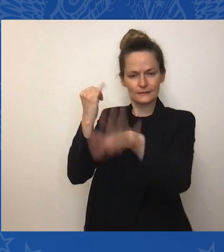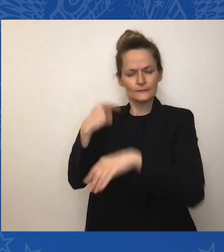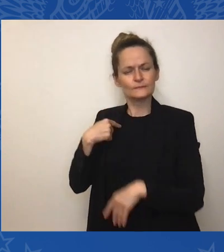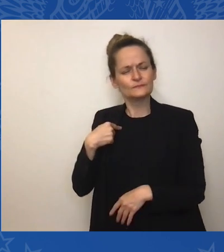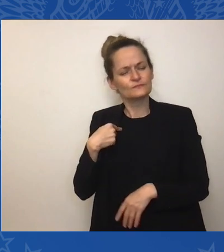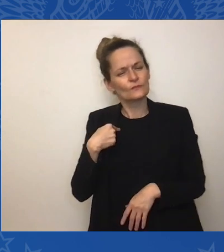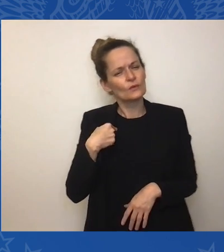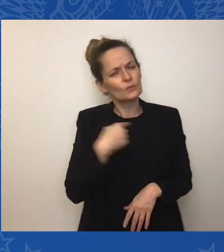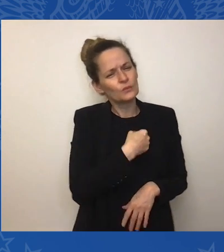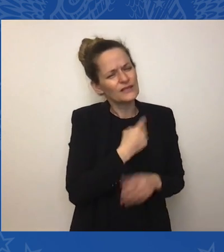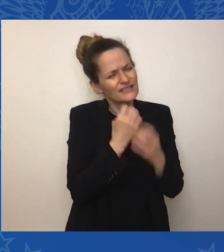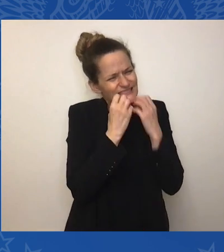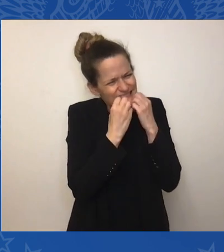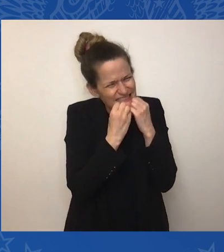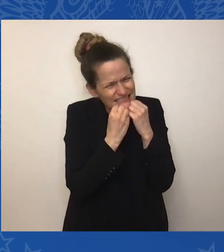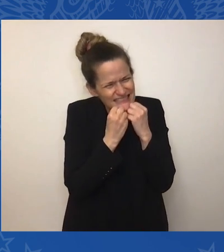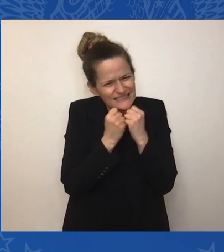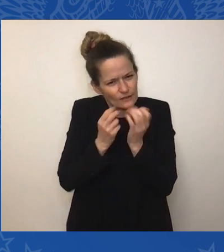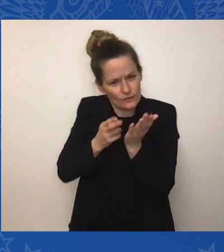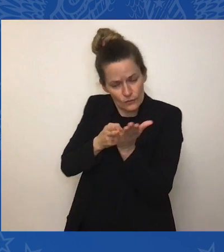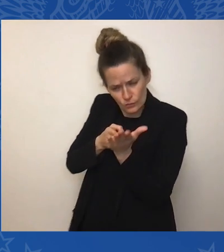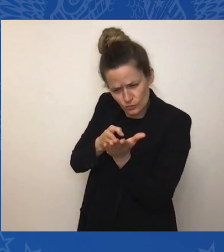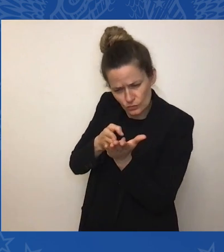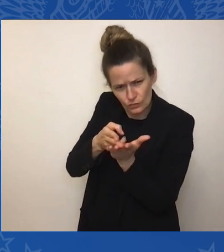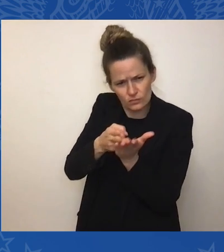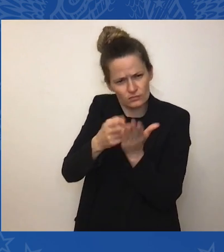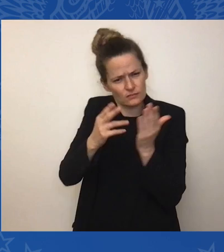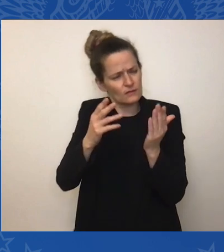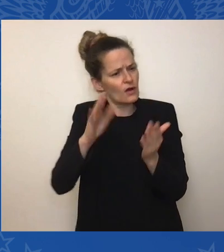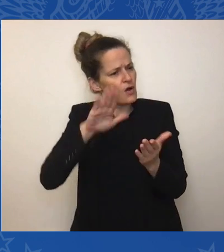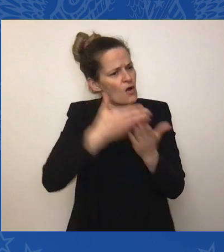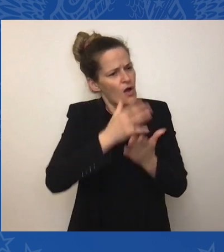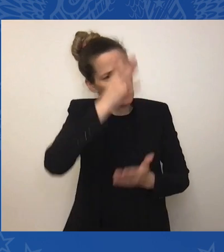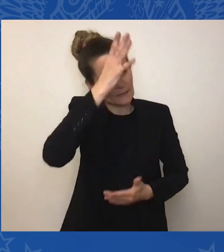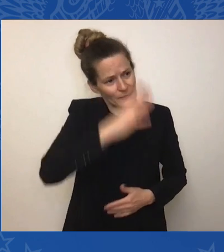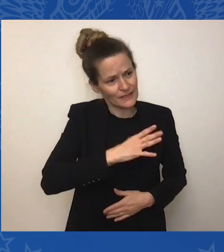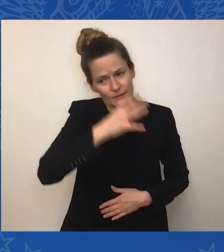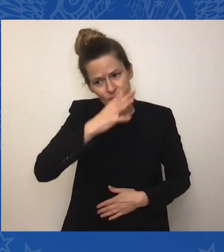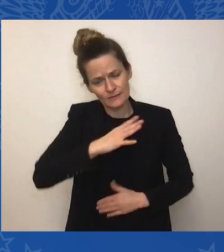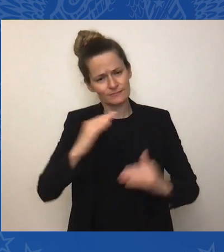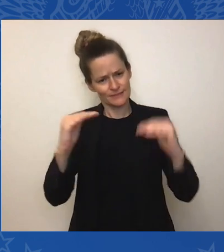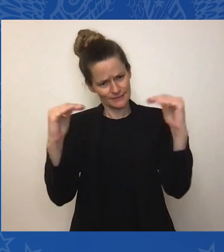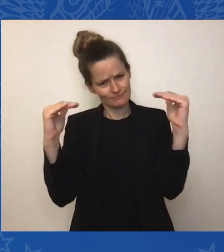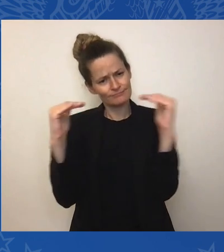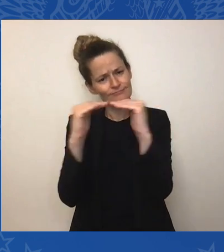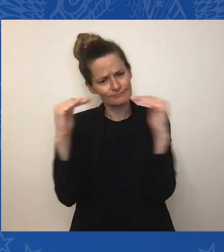endowed by their Creator with certain inalienable rights -- life, liberty, the pursuit of happiness.